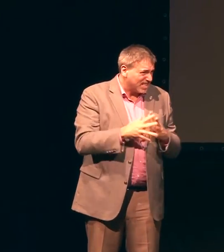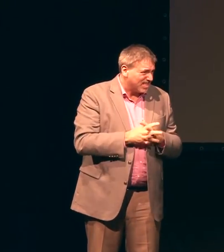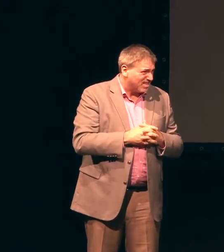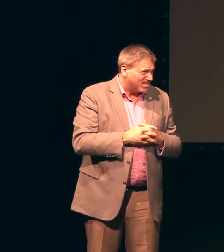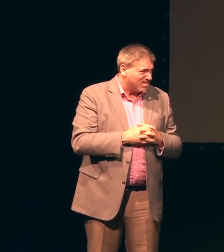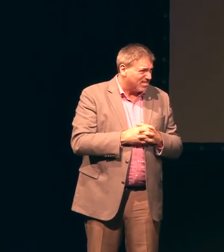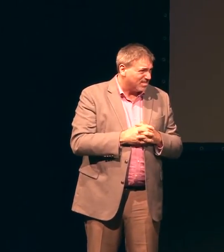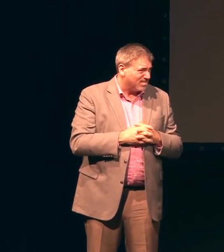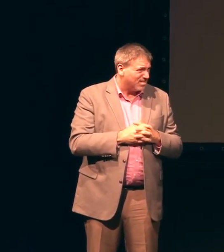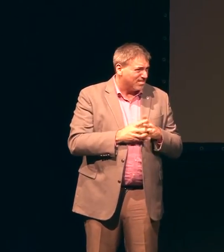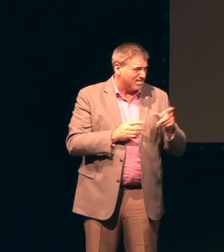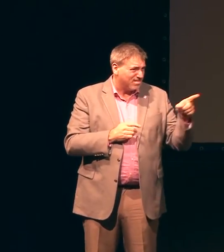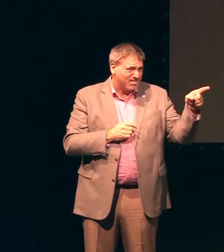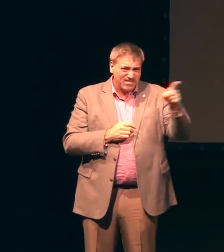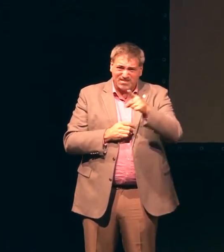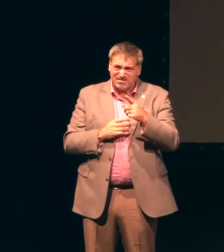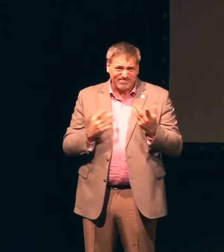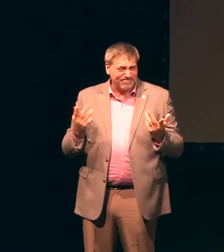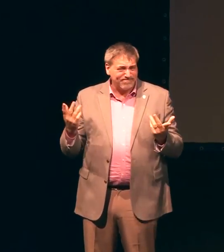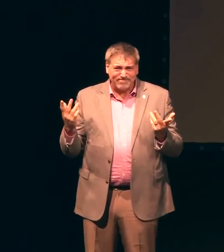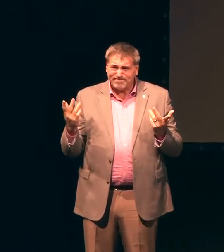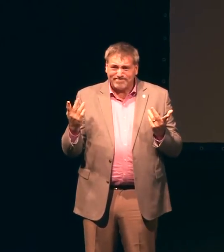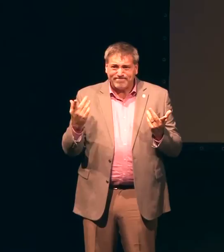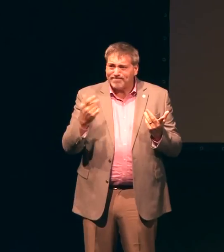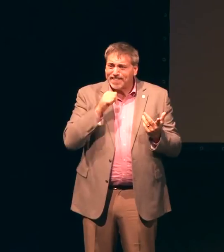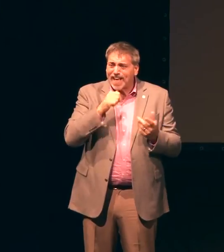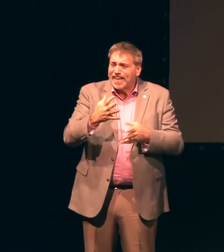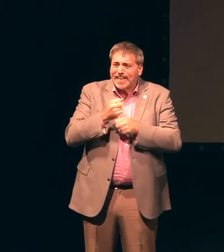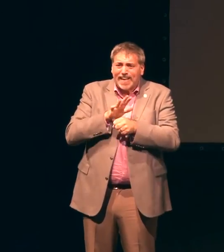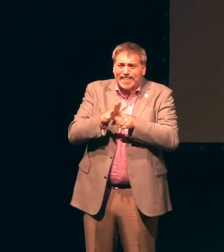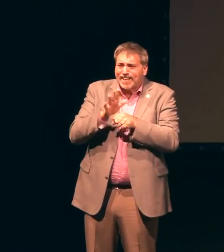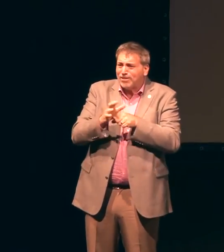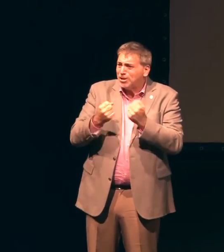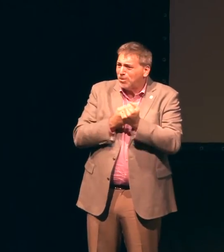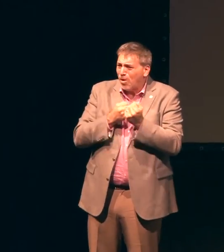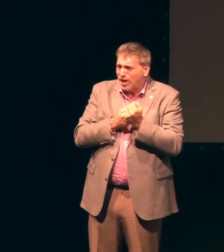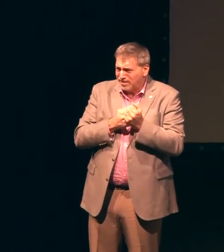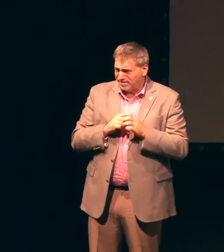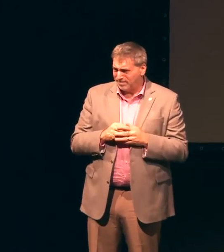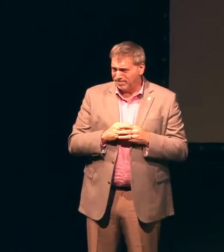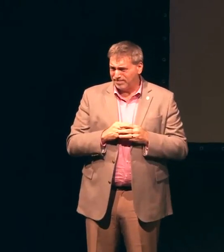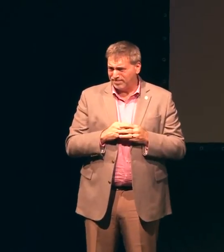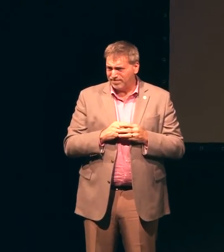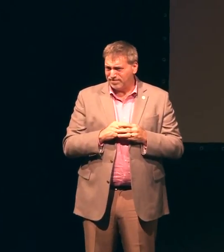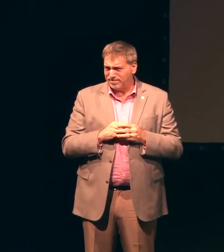down. So many of them. They're not getting enough